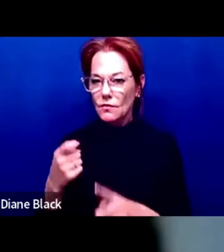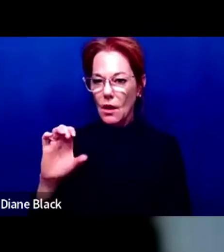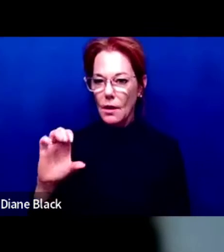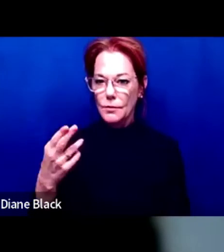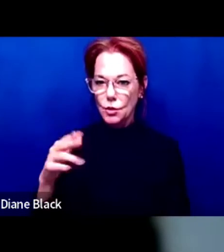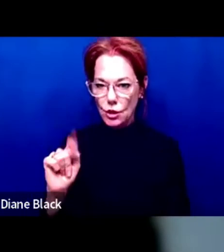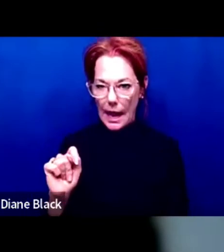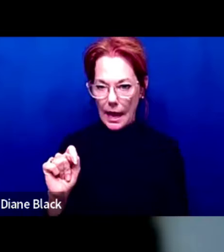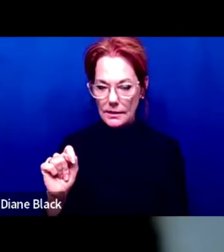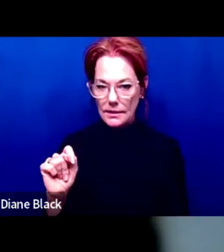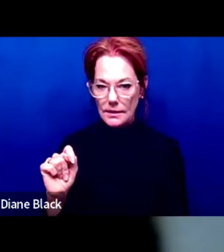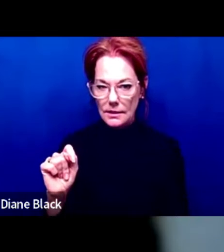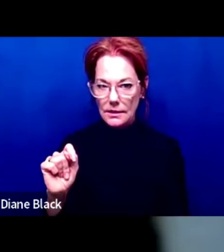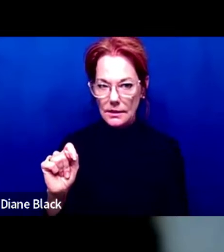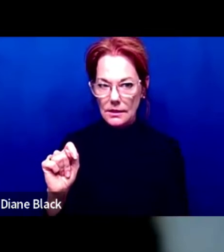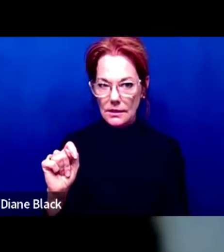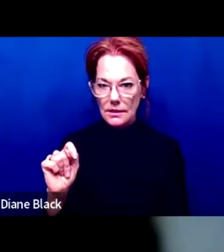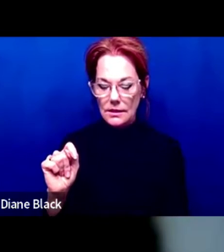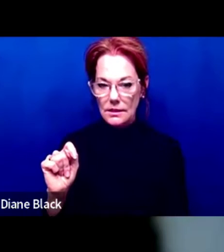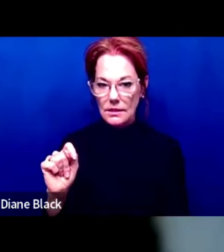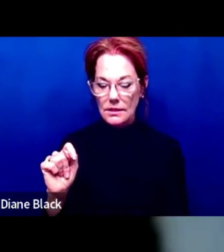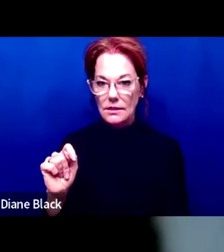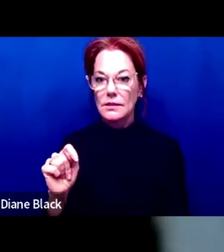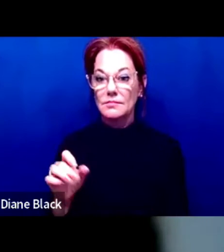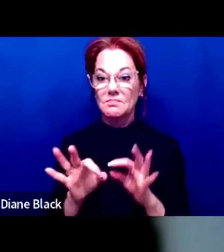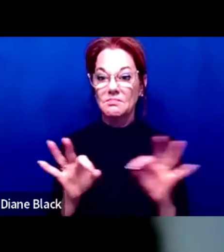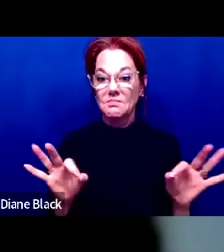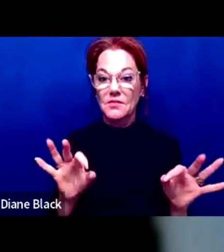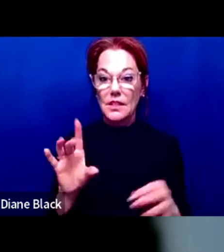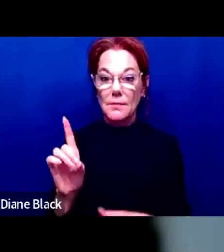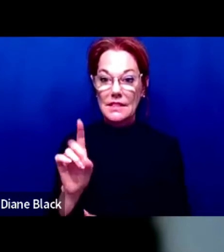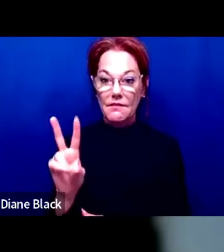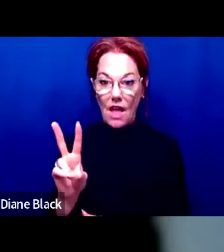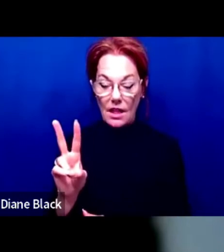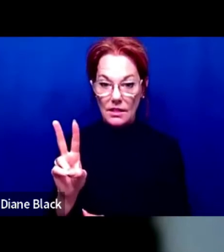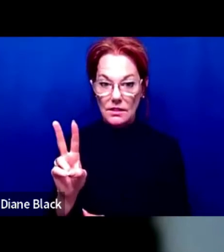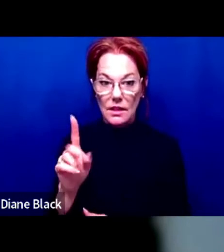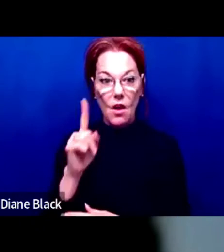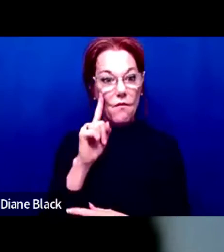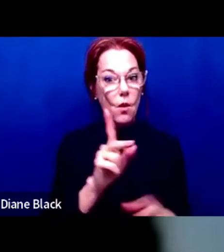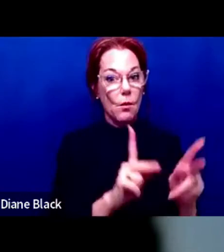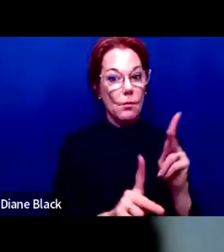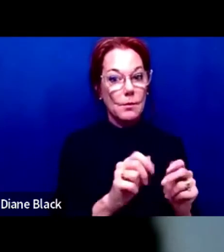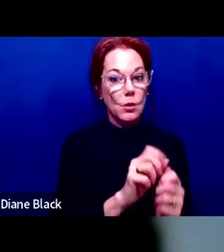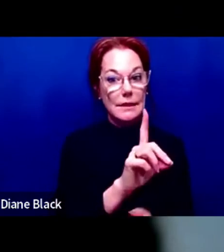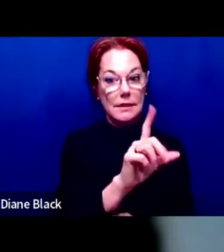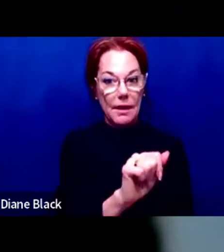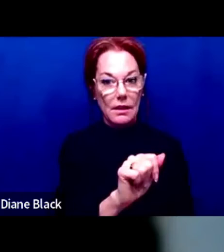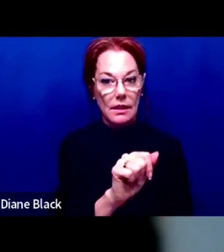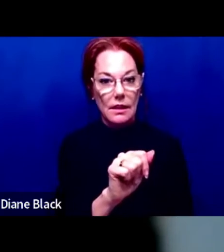this, please do but it was What does domestic violence mean to people with disabilities? And I